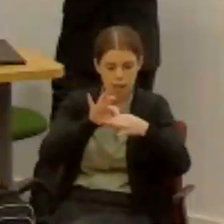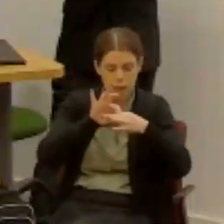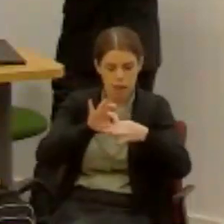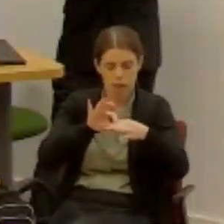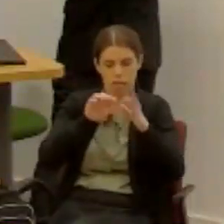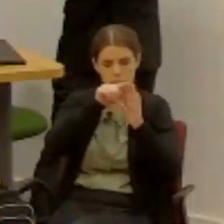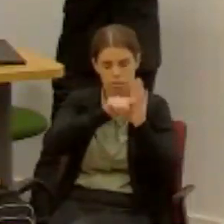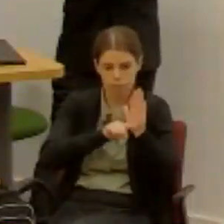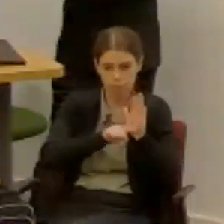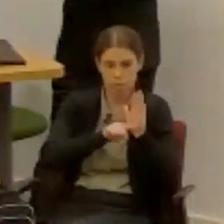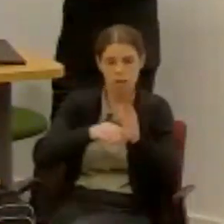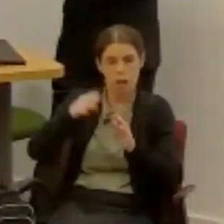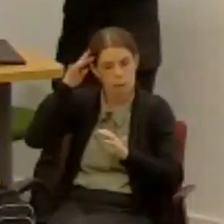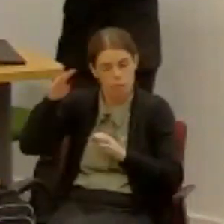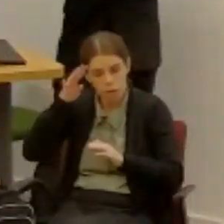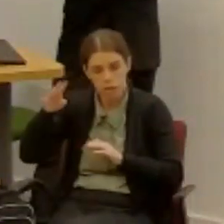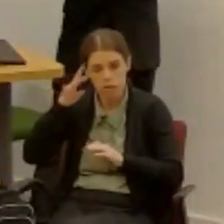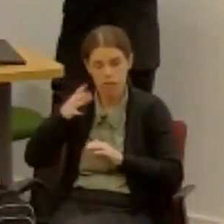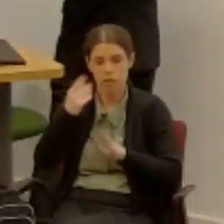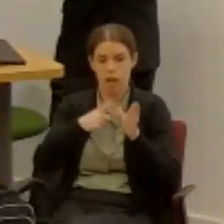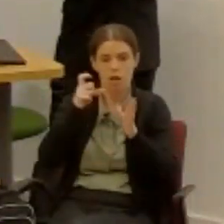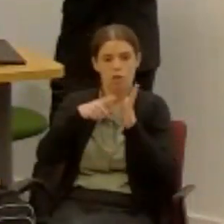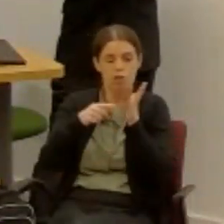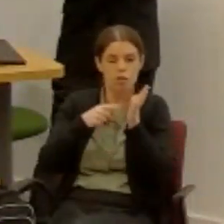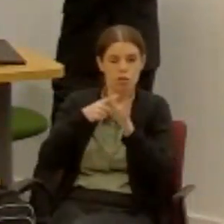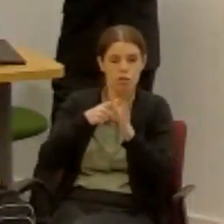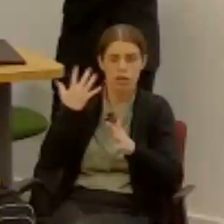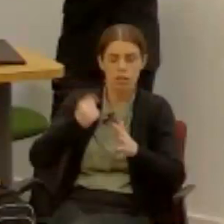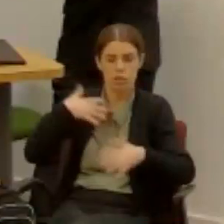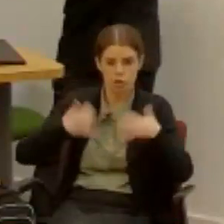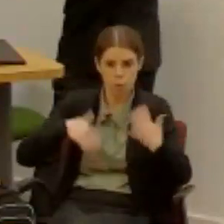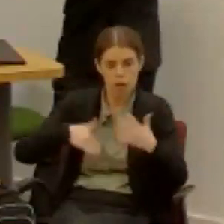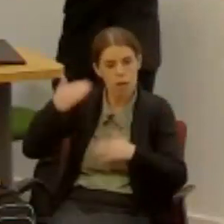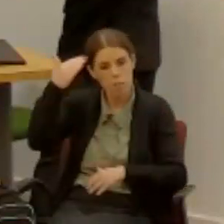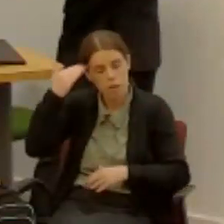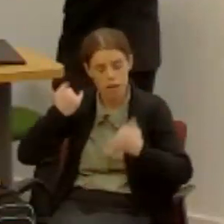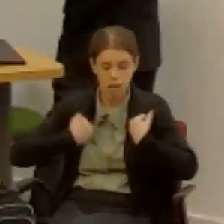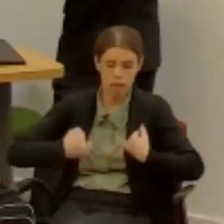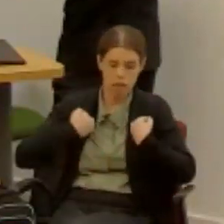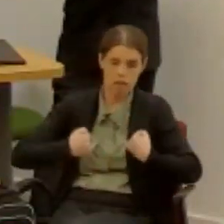and pathologies for acute and long-term survival through traumatic brain injury.